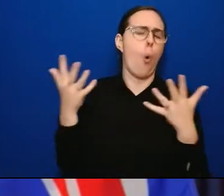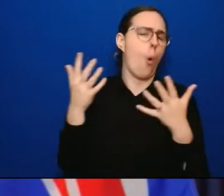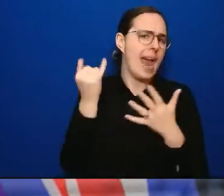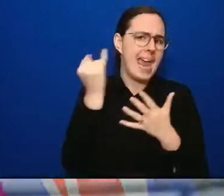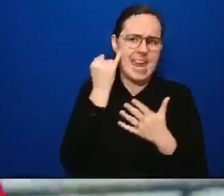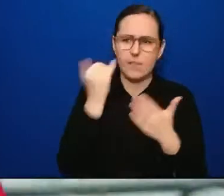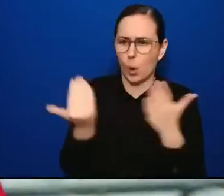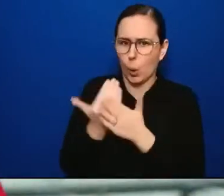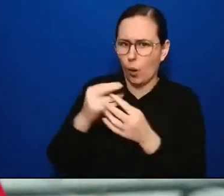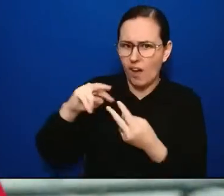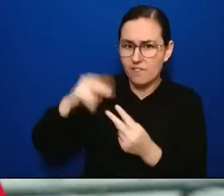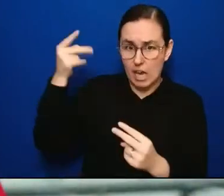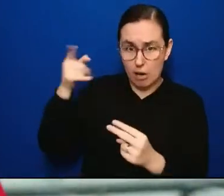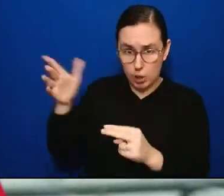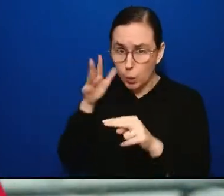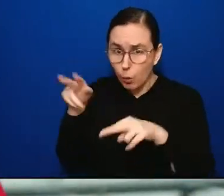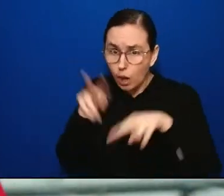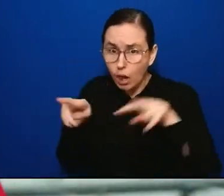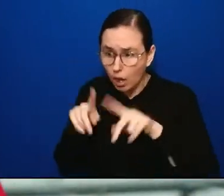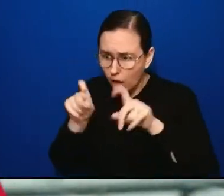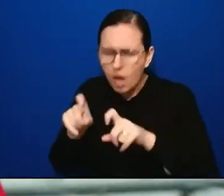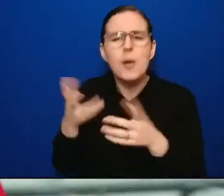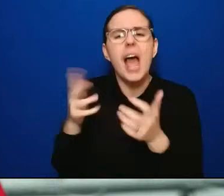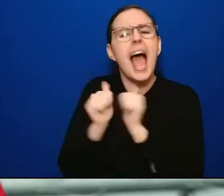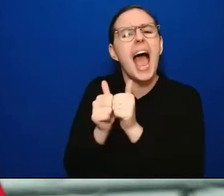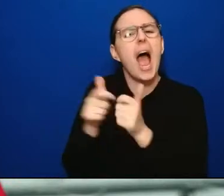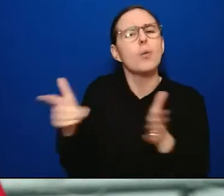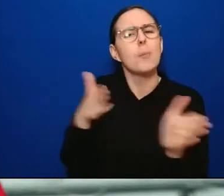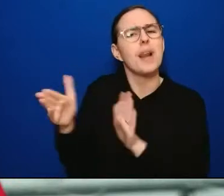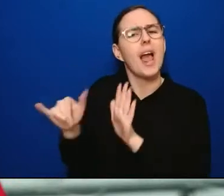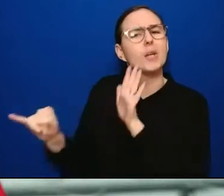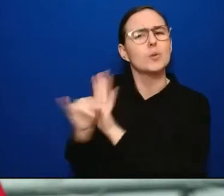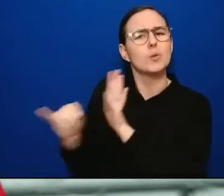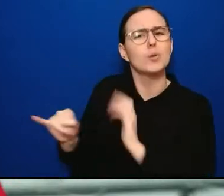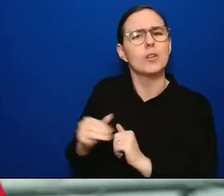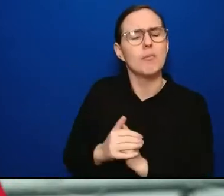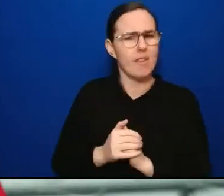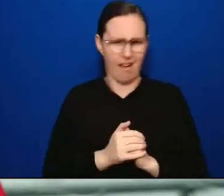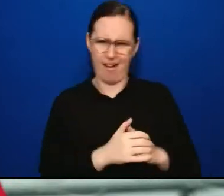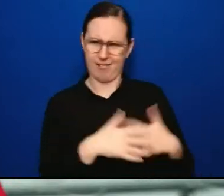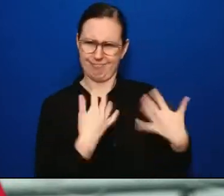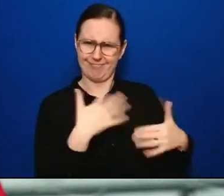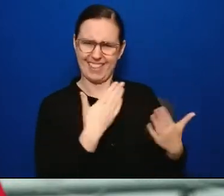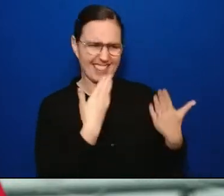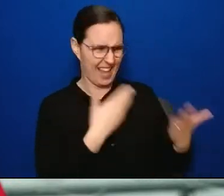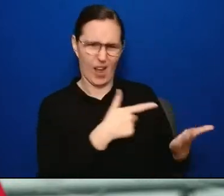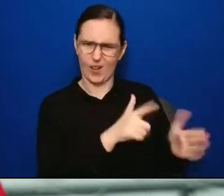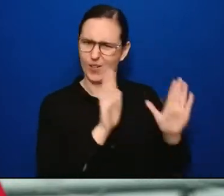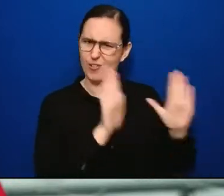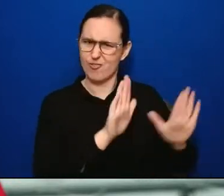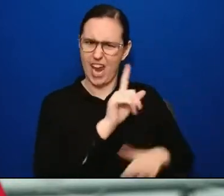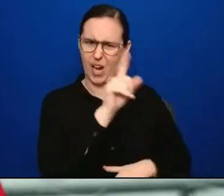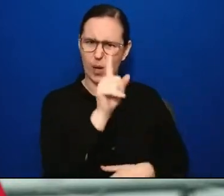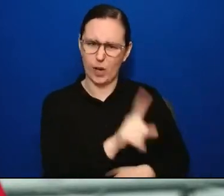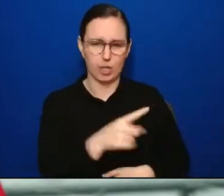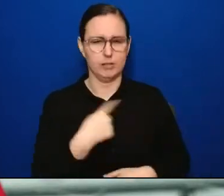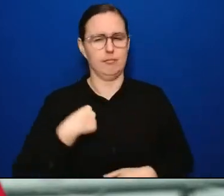to be able to identify variants in the future. Thank you for that. That's a really great